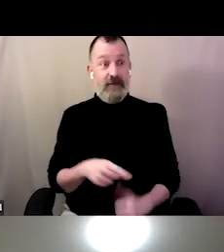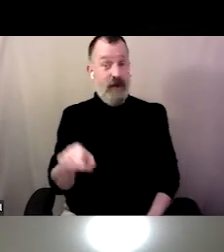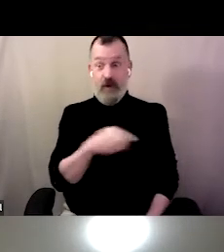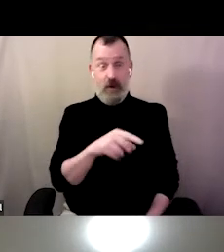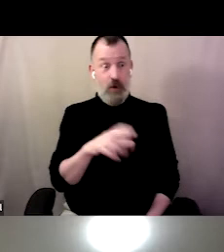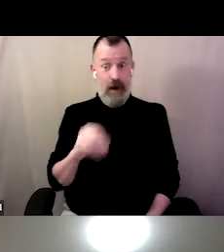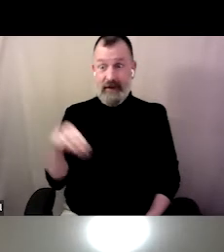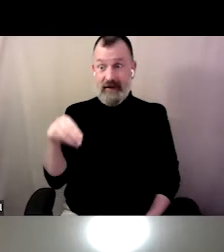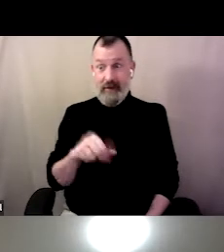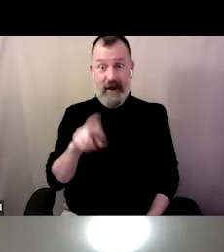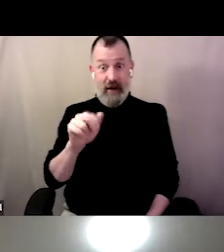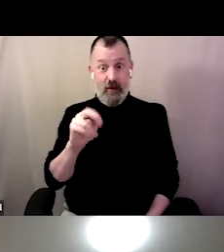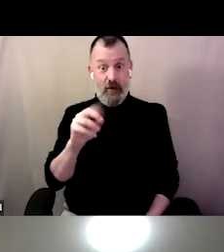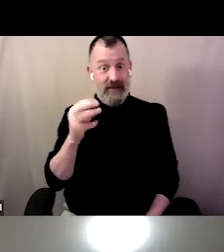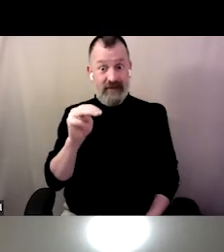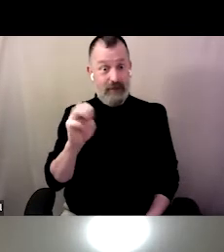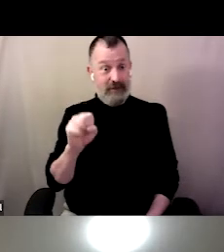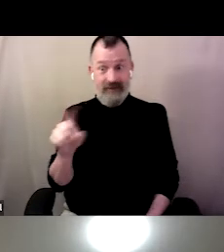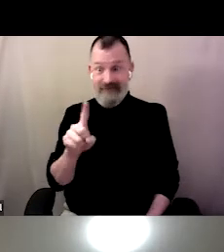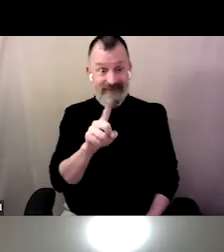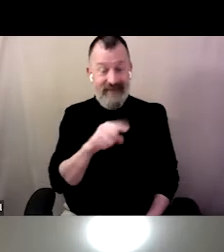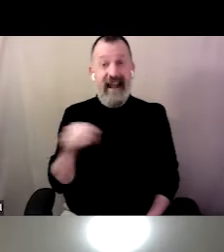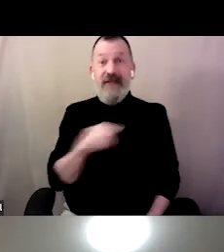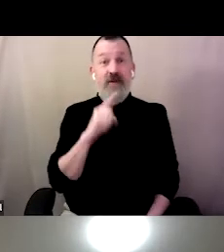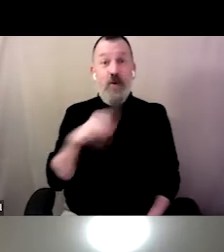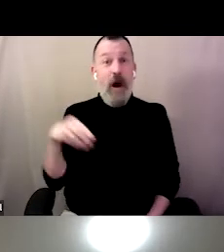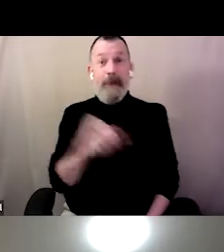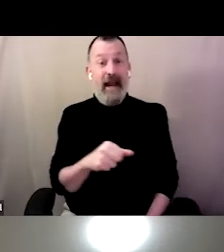CalebBarlow: If you're paying a ransom to a sanction us sanctioned entity.